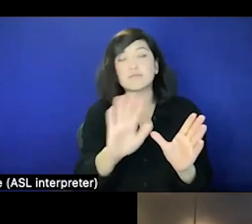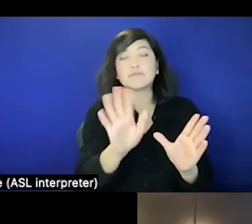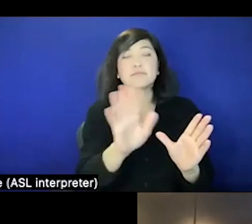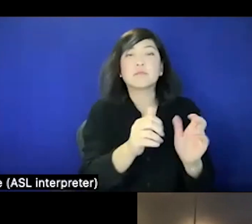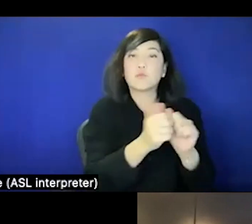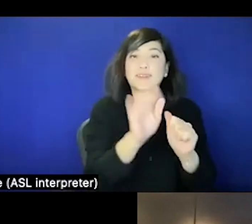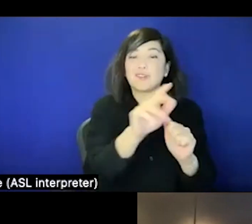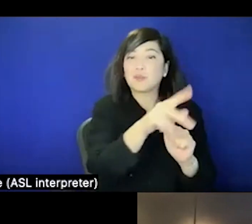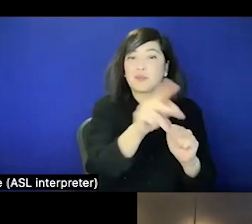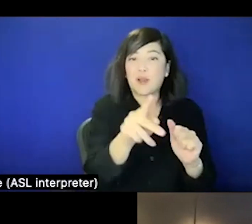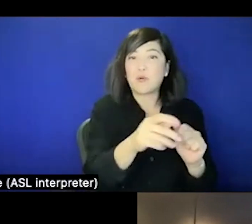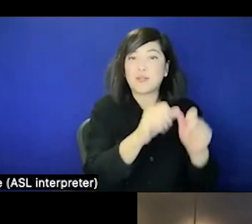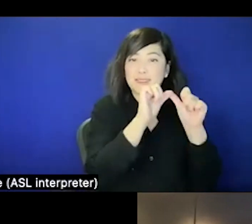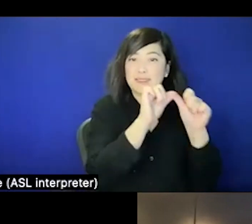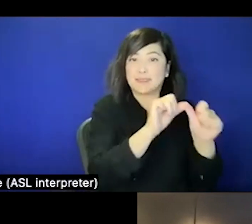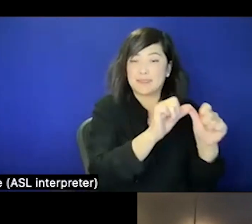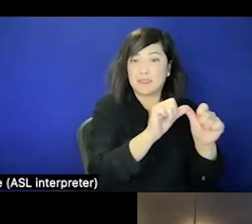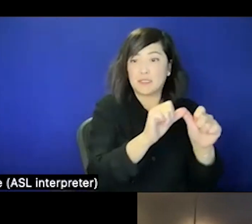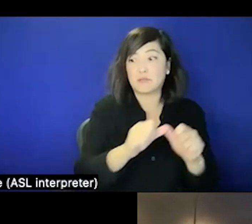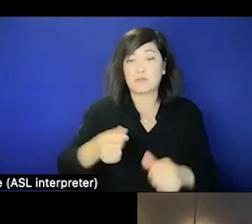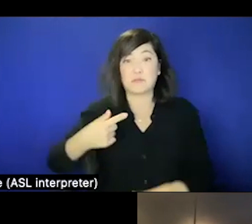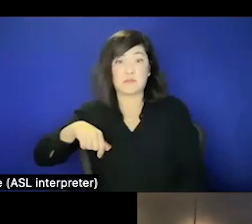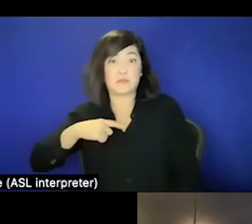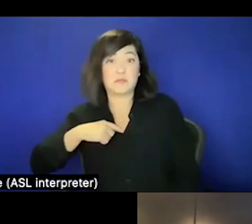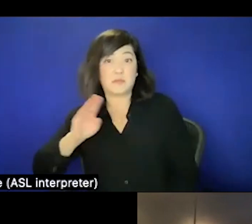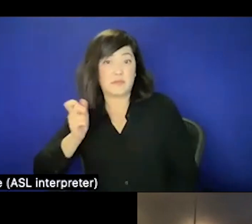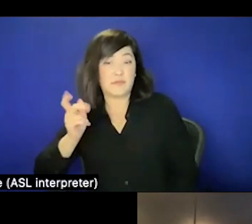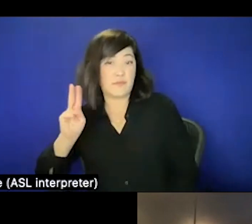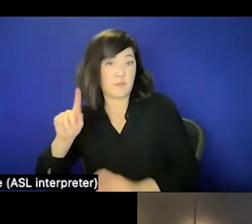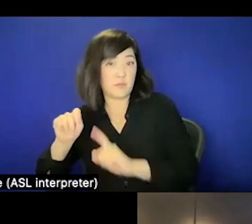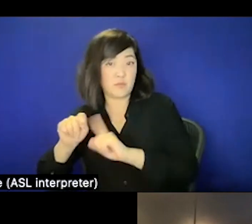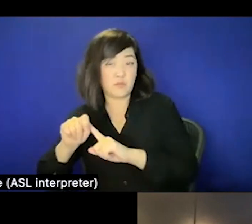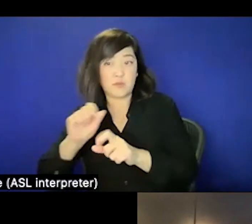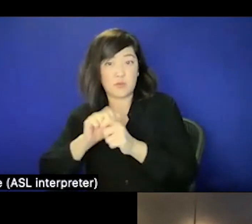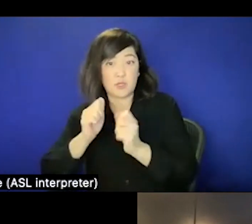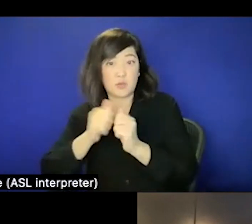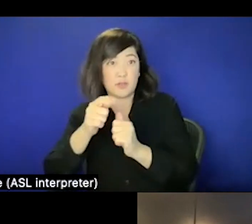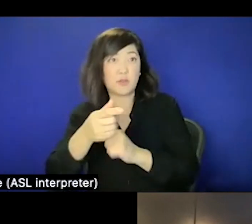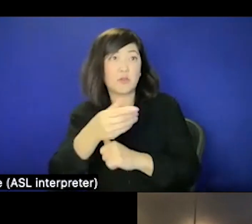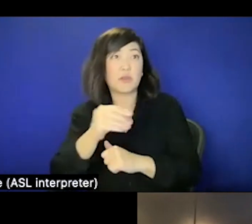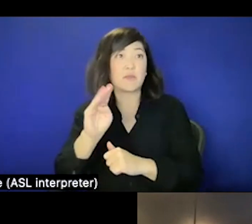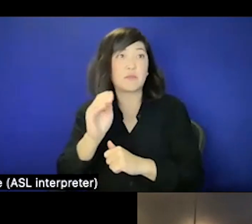I know that we at BookNet have been working with you as well as BIC in the UK, as you mentioned, on